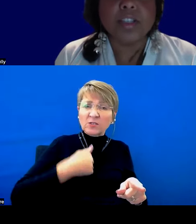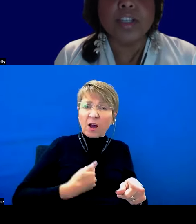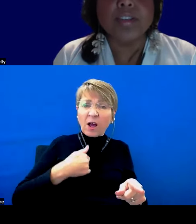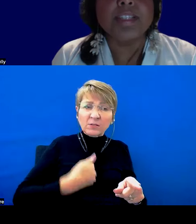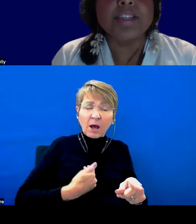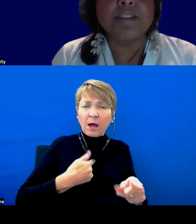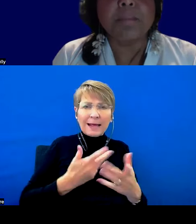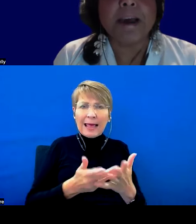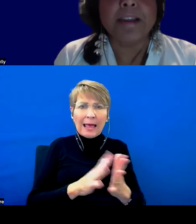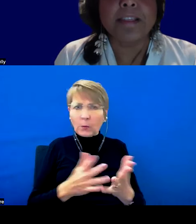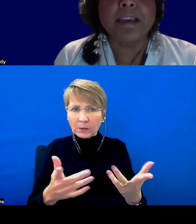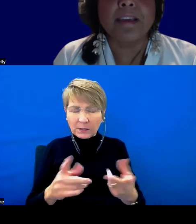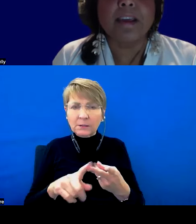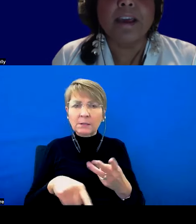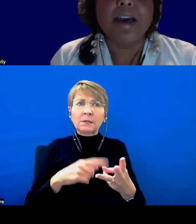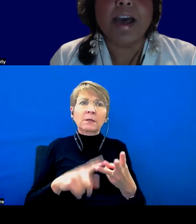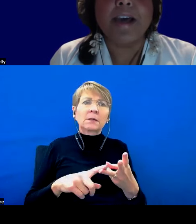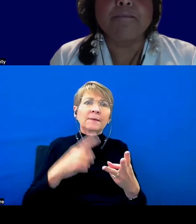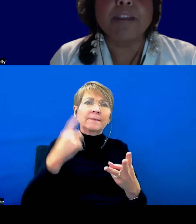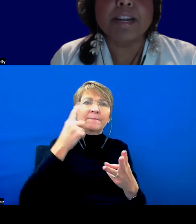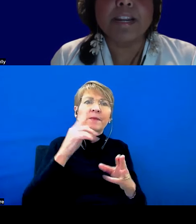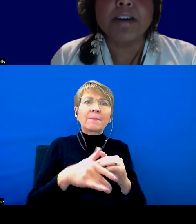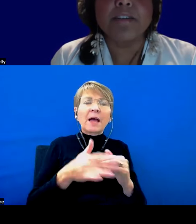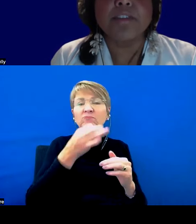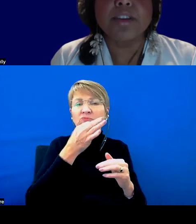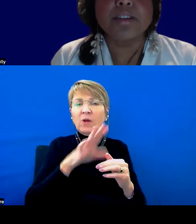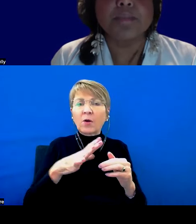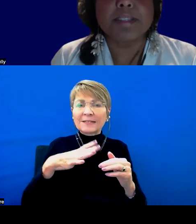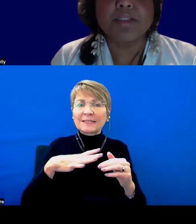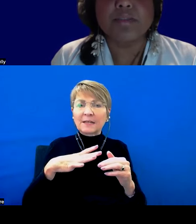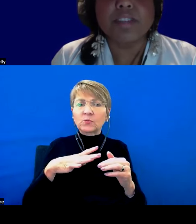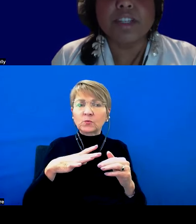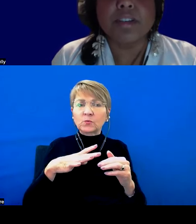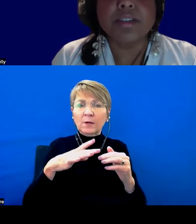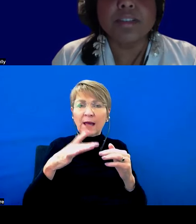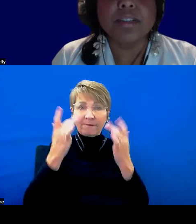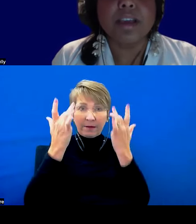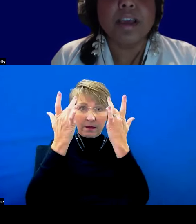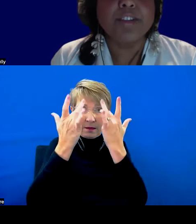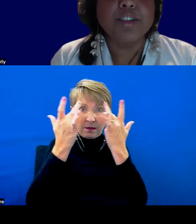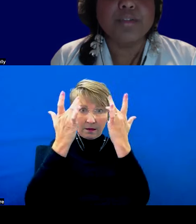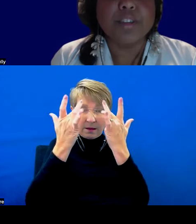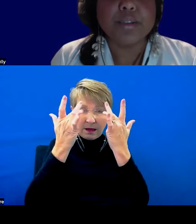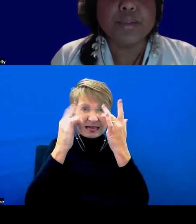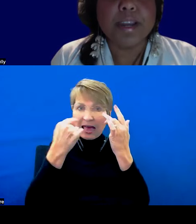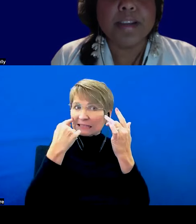use a different part of their retina for those with central vision loss, visual field awareness,